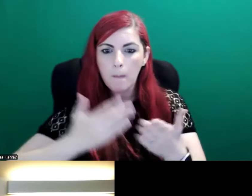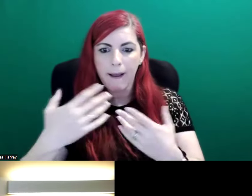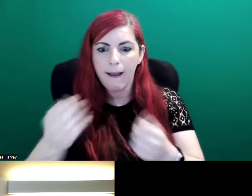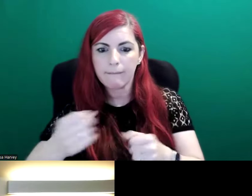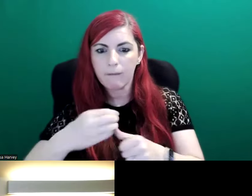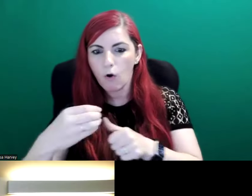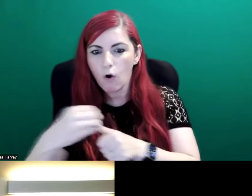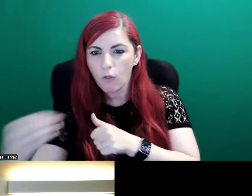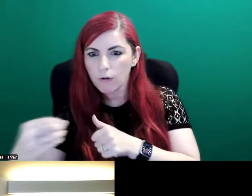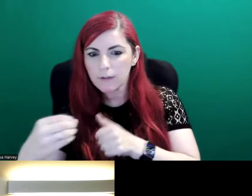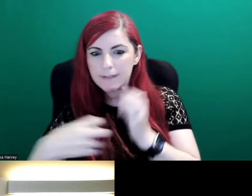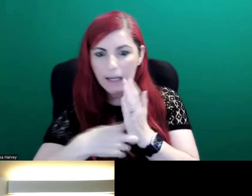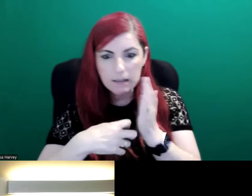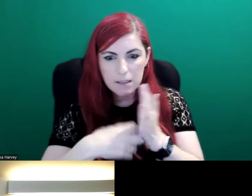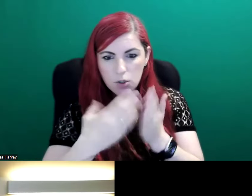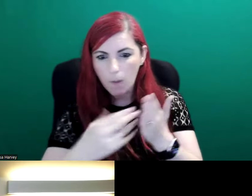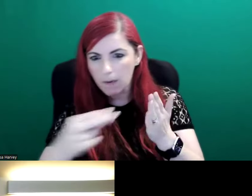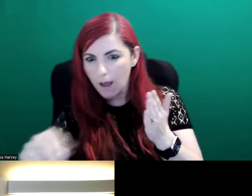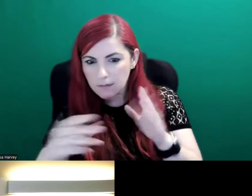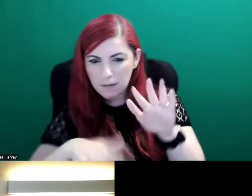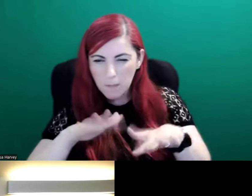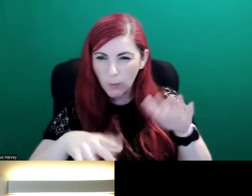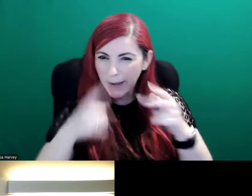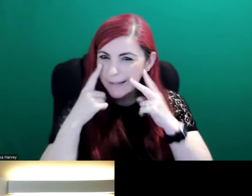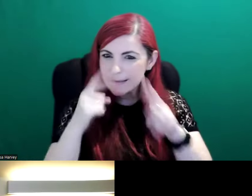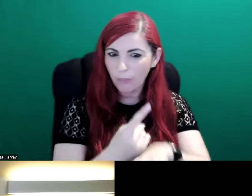some of them are ticketed and paid, but you can see what what suits you best.